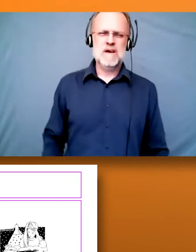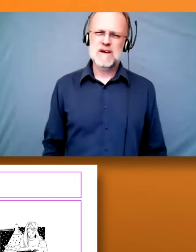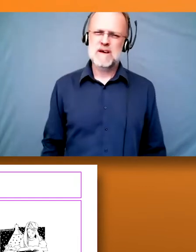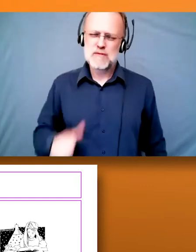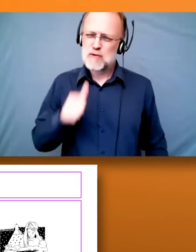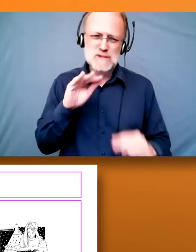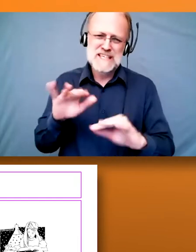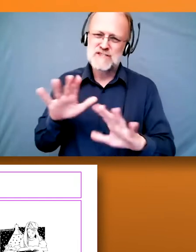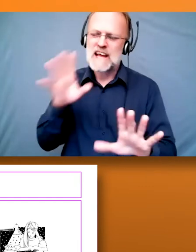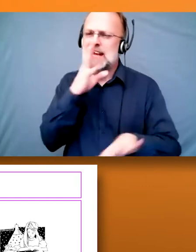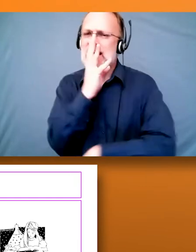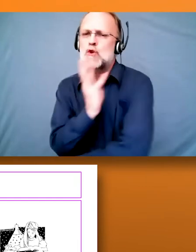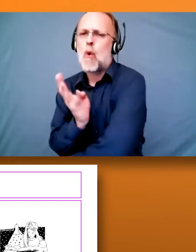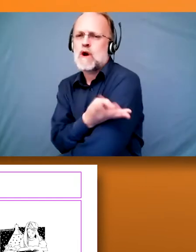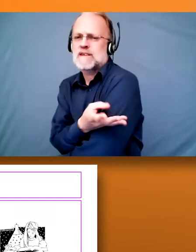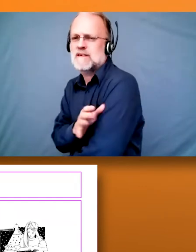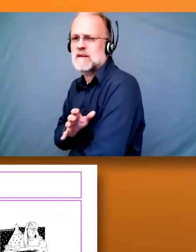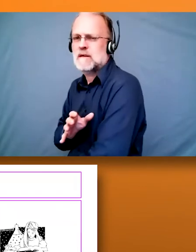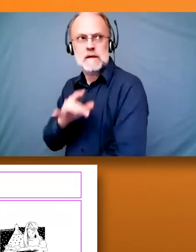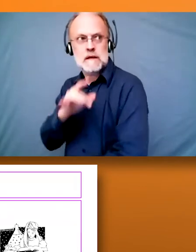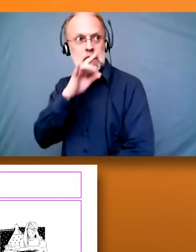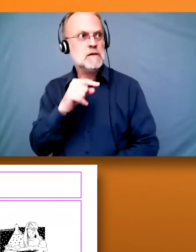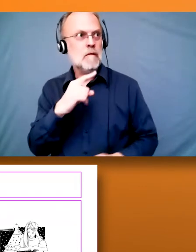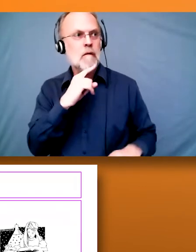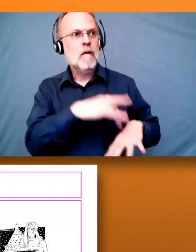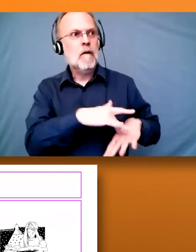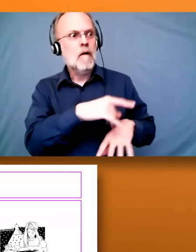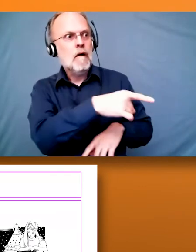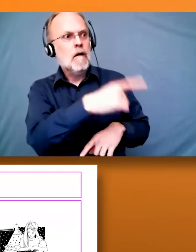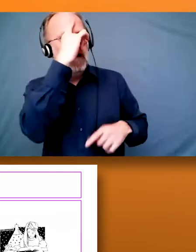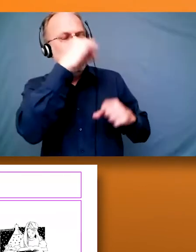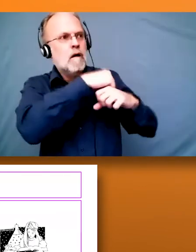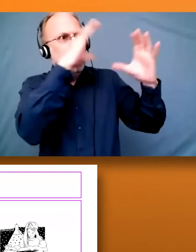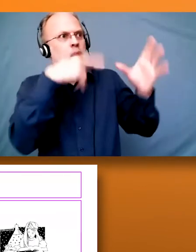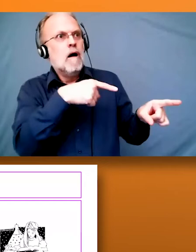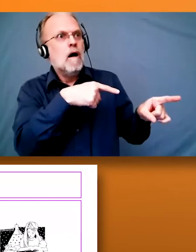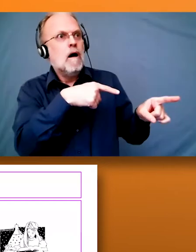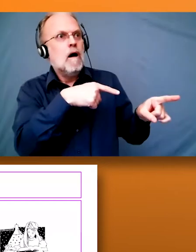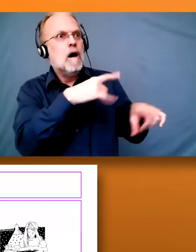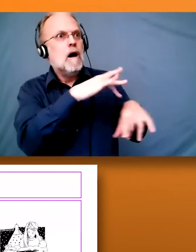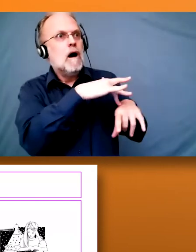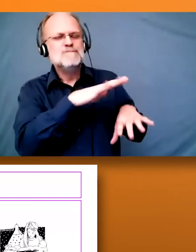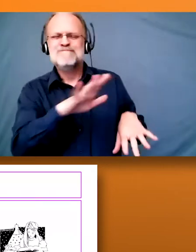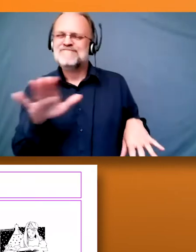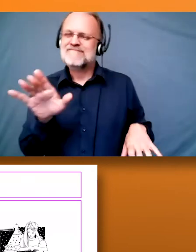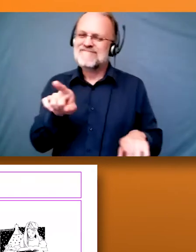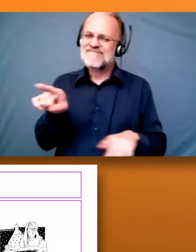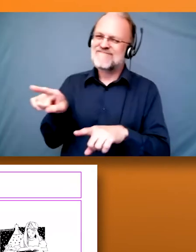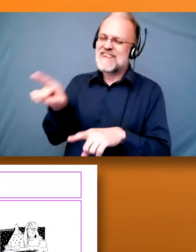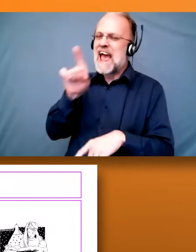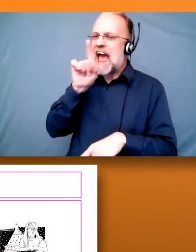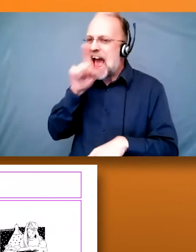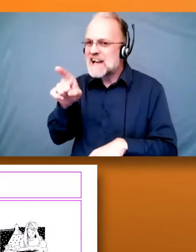Don't teach the "I'm all tied up" part. Just ignore that part, because our kids can get stuck on that. We want to teach what it actually means,